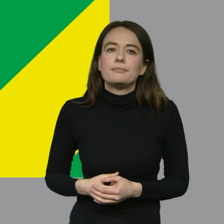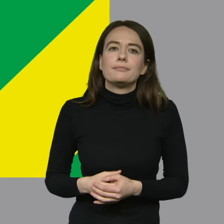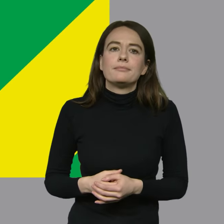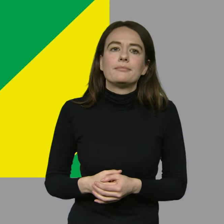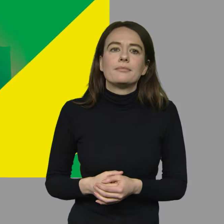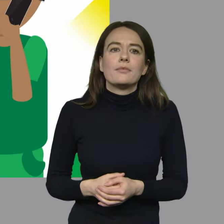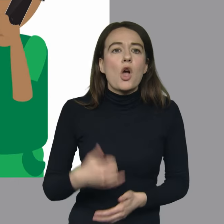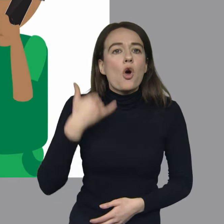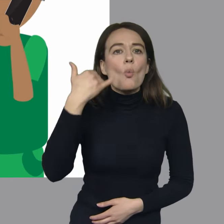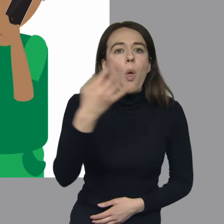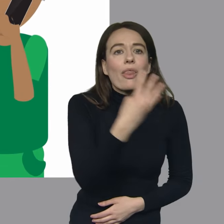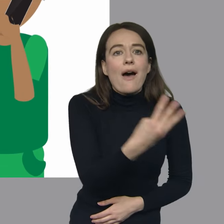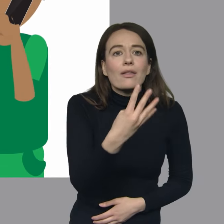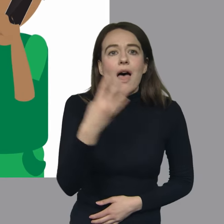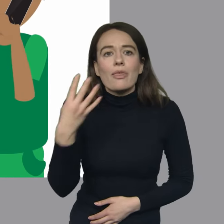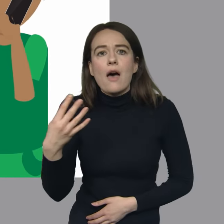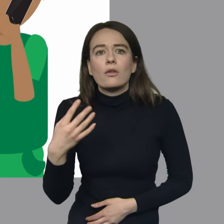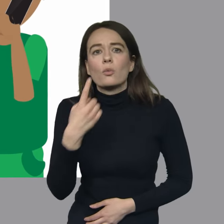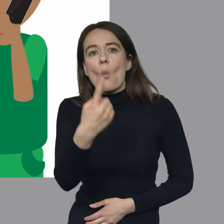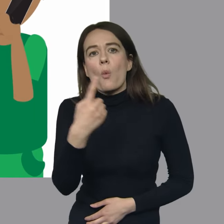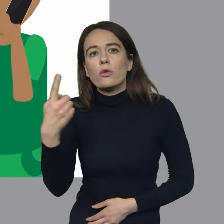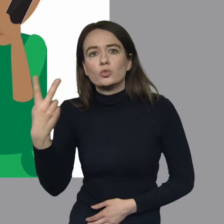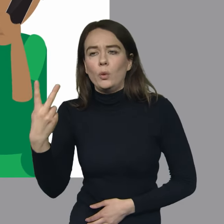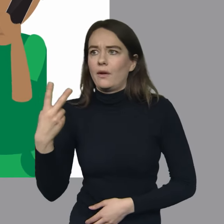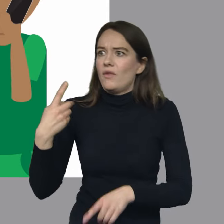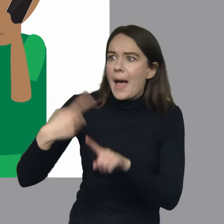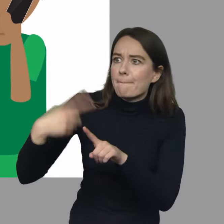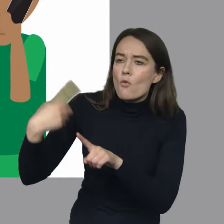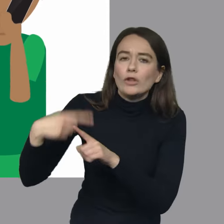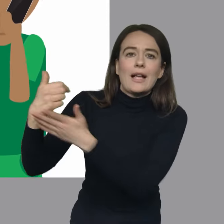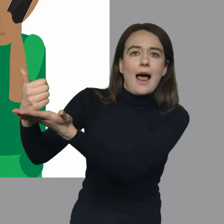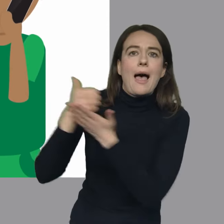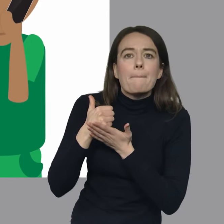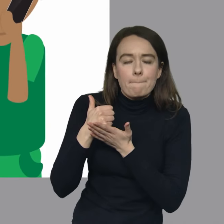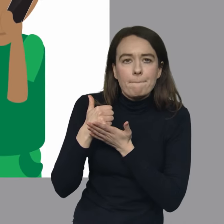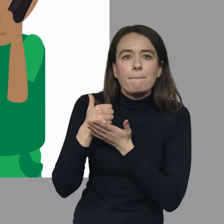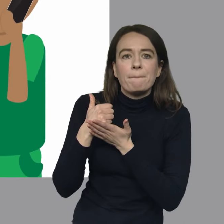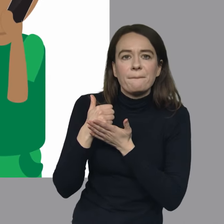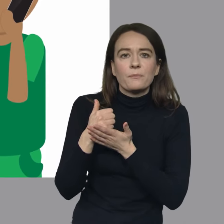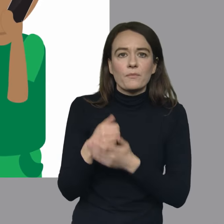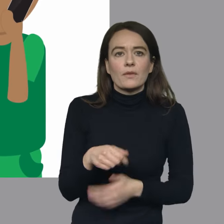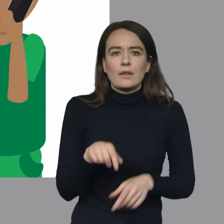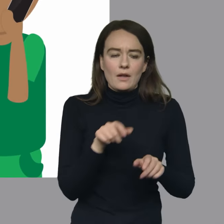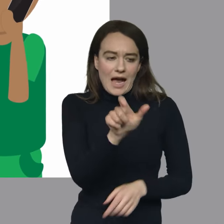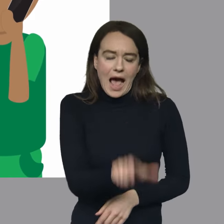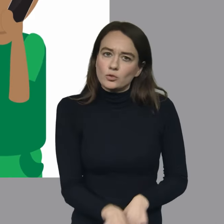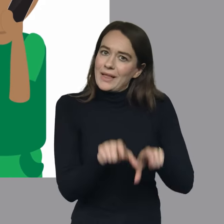Call 999 or 112 for emergency help. Stay with a casualty until help arrives.